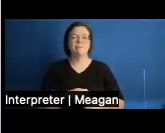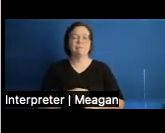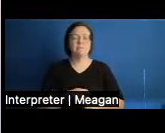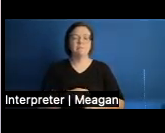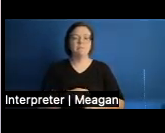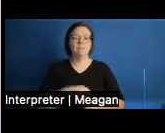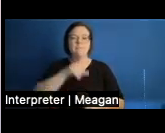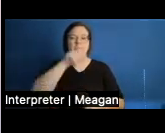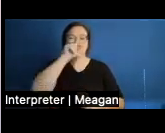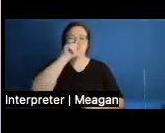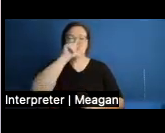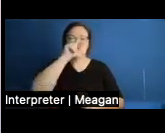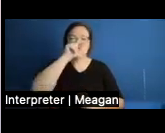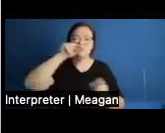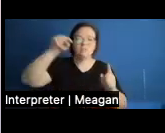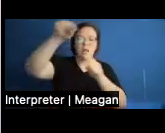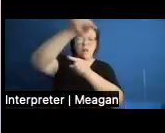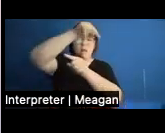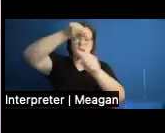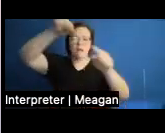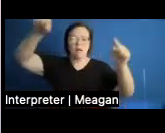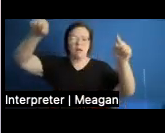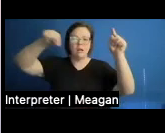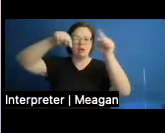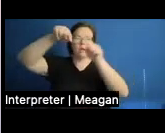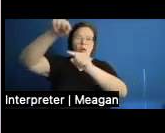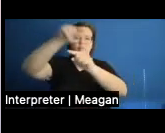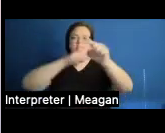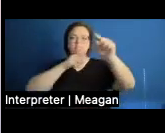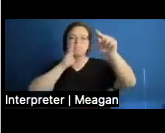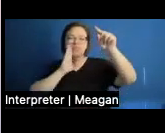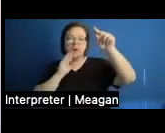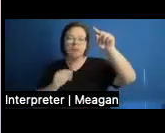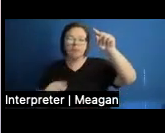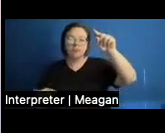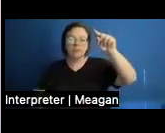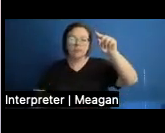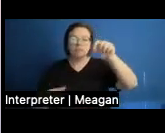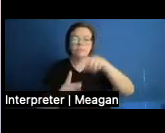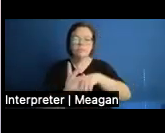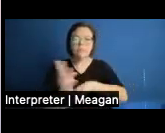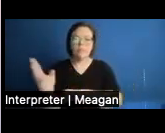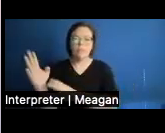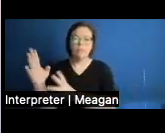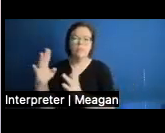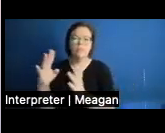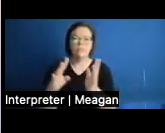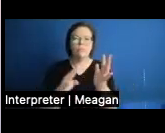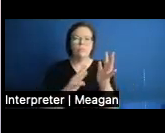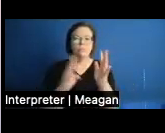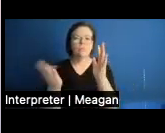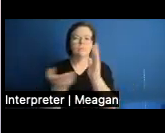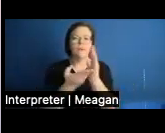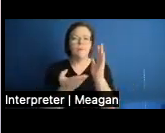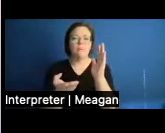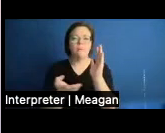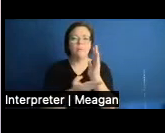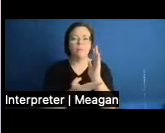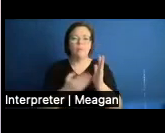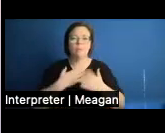“Buzzards figure-eight over browned pampas, stalk whiffs of beheaded cane’s corpses in spindly,